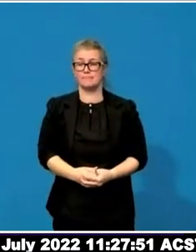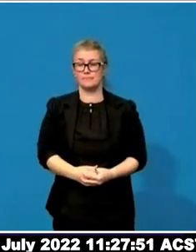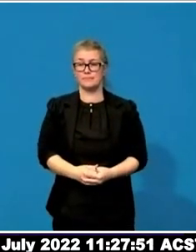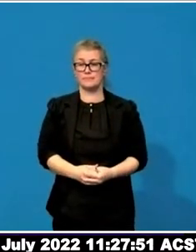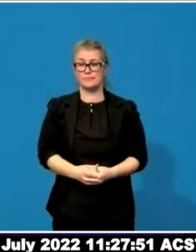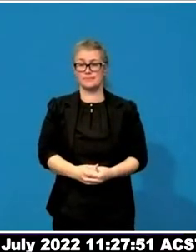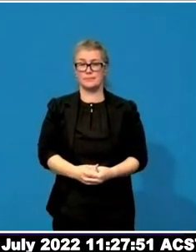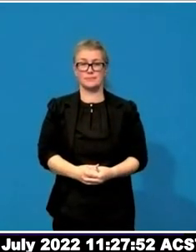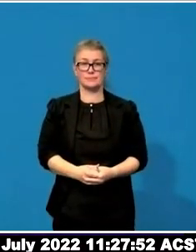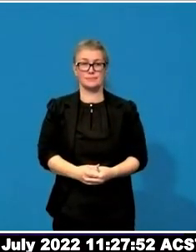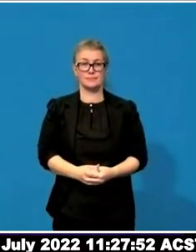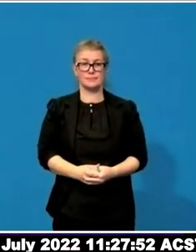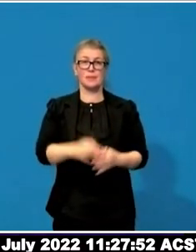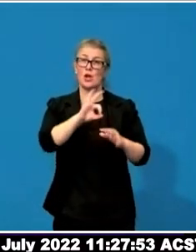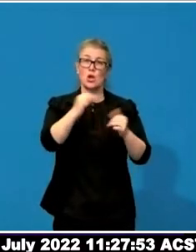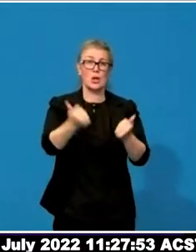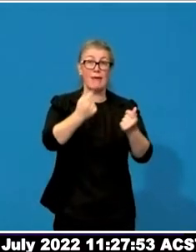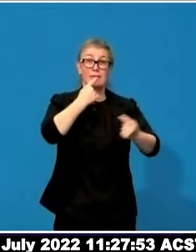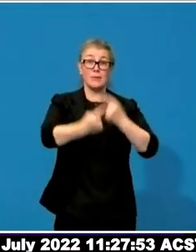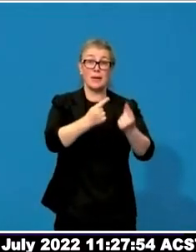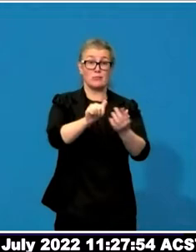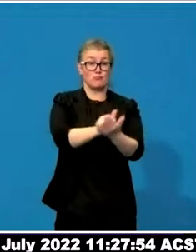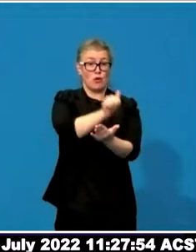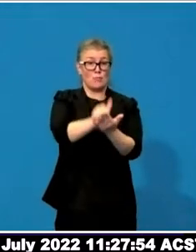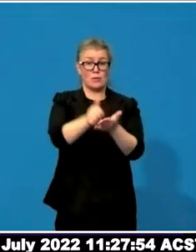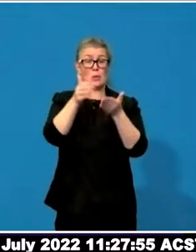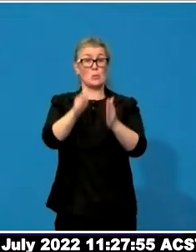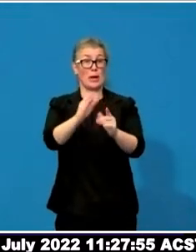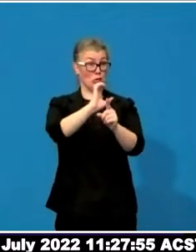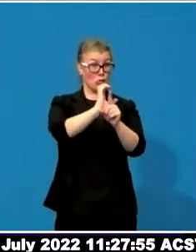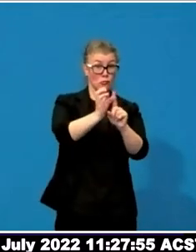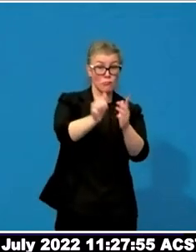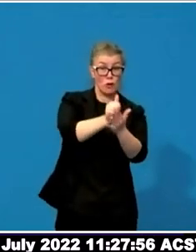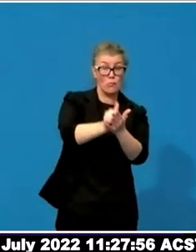information not being explained in a culturally appropriate way or in a First